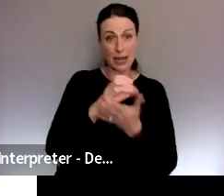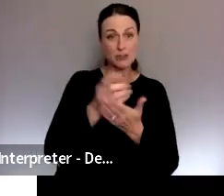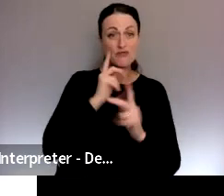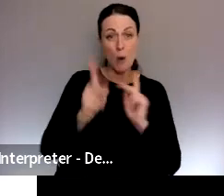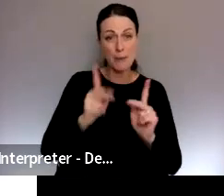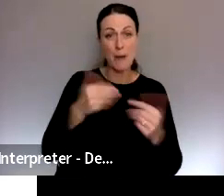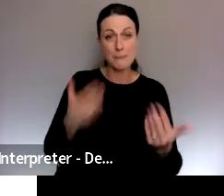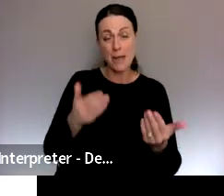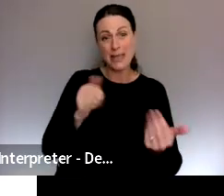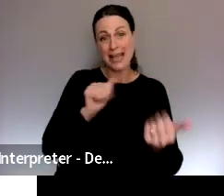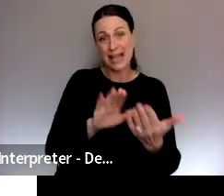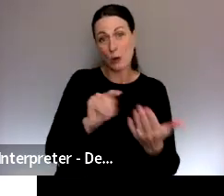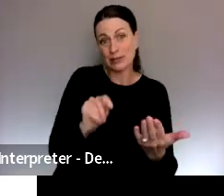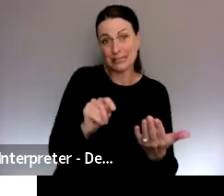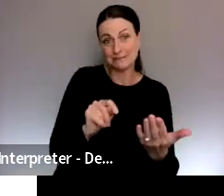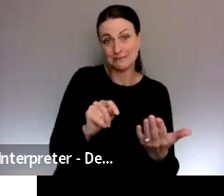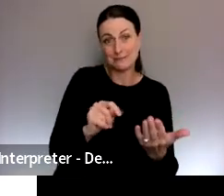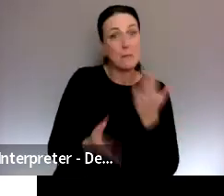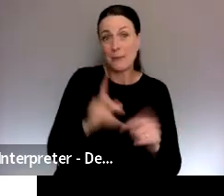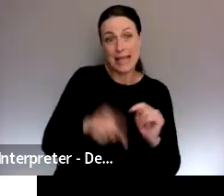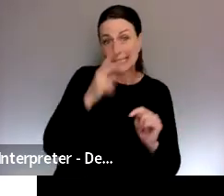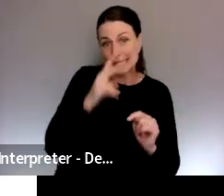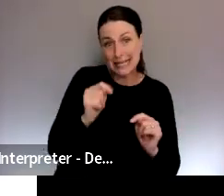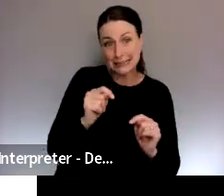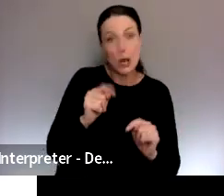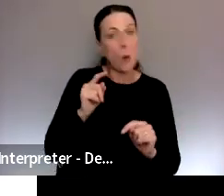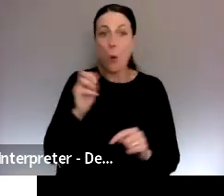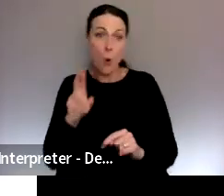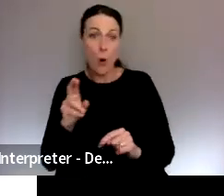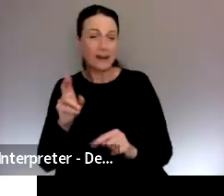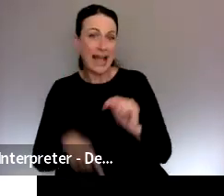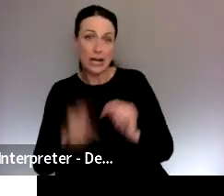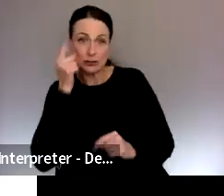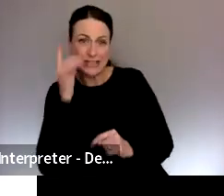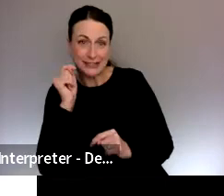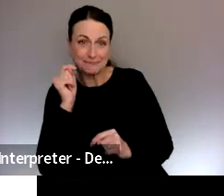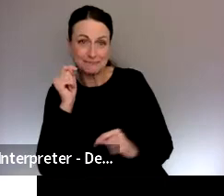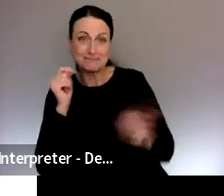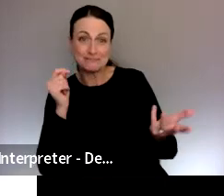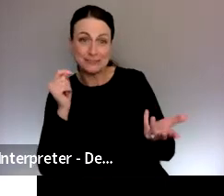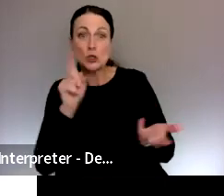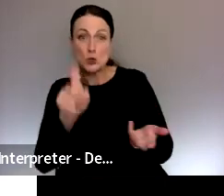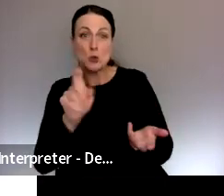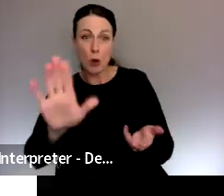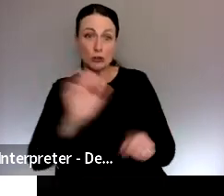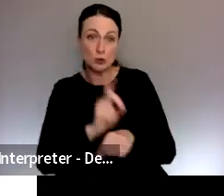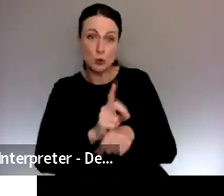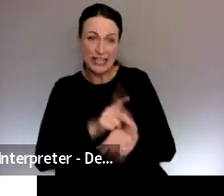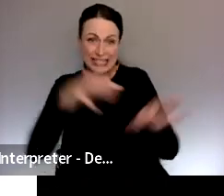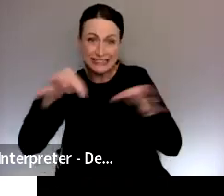for people who may encounter it. They may not be able to see it, or may have difficulty understanding what it means.